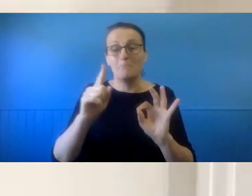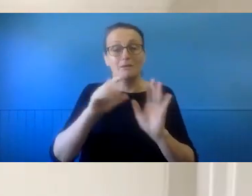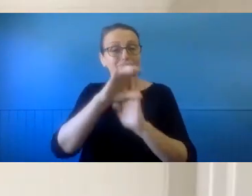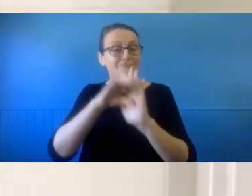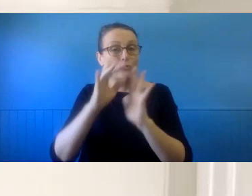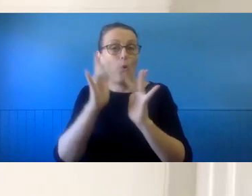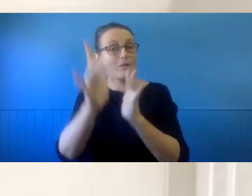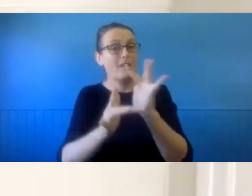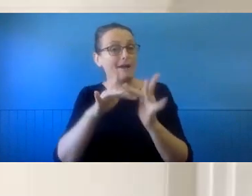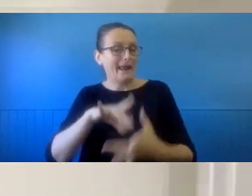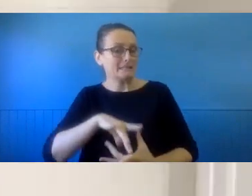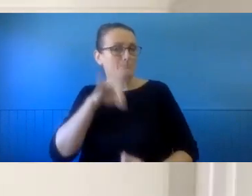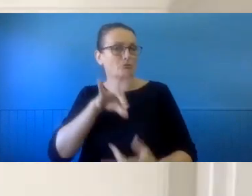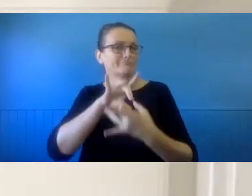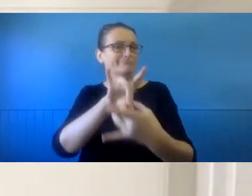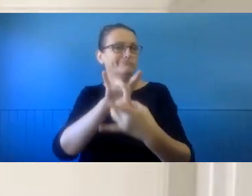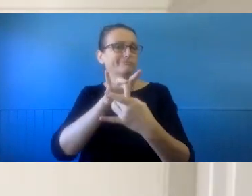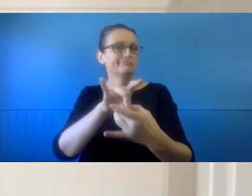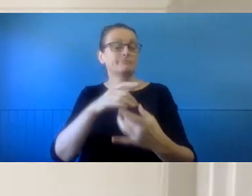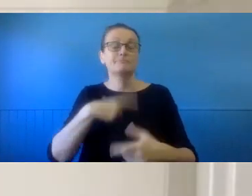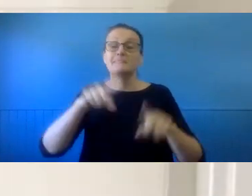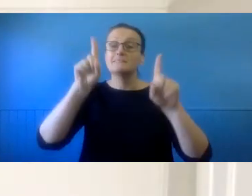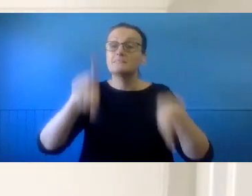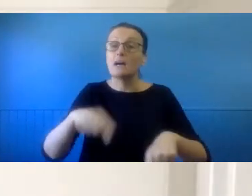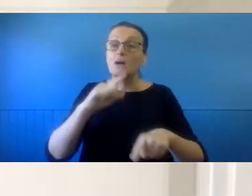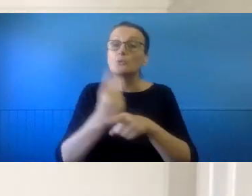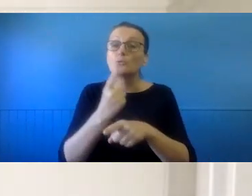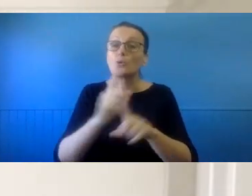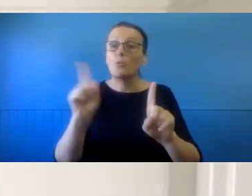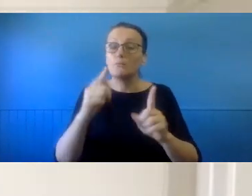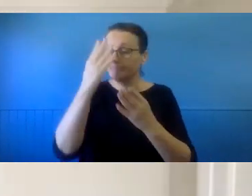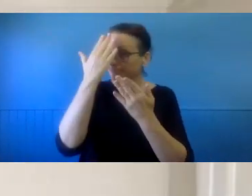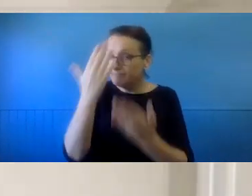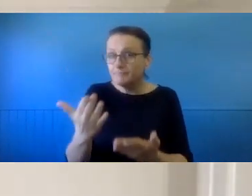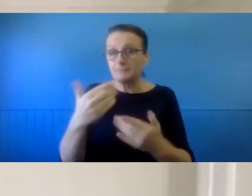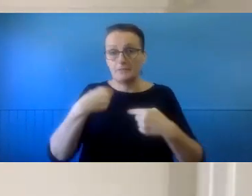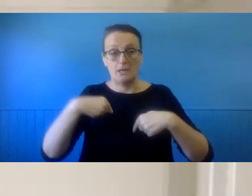in spirit. I want to begin by acknowledging that I'm standing here